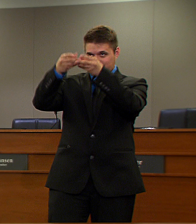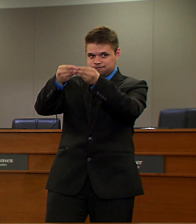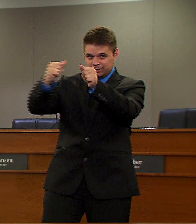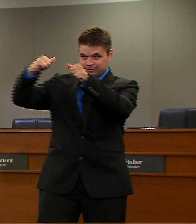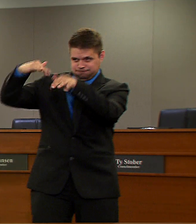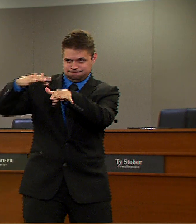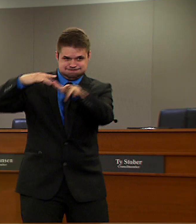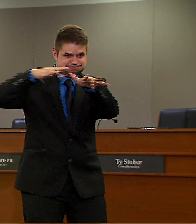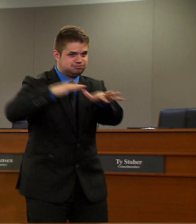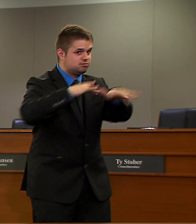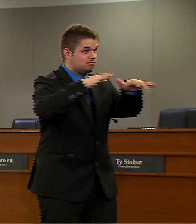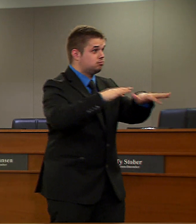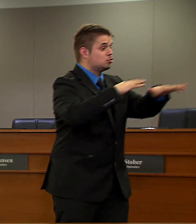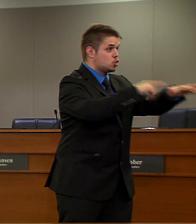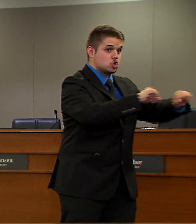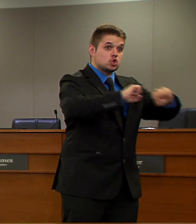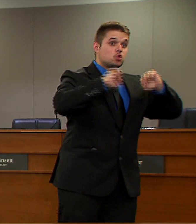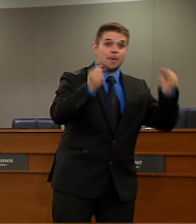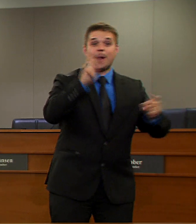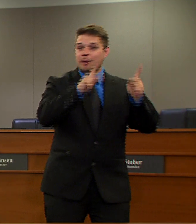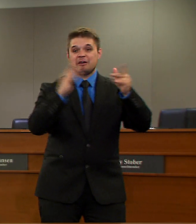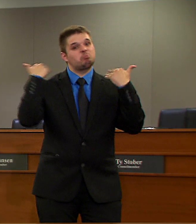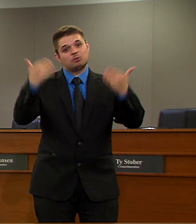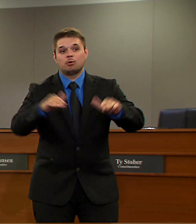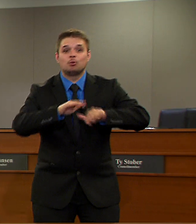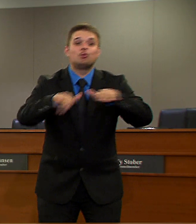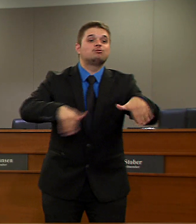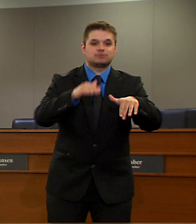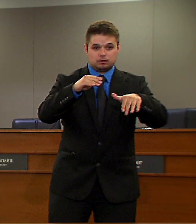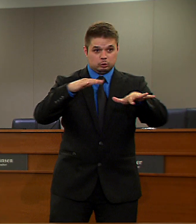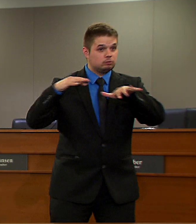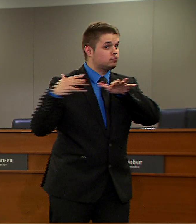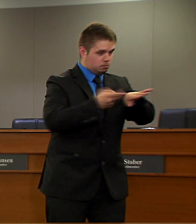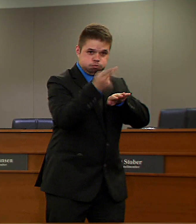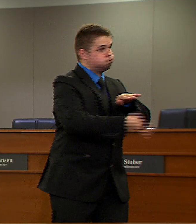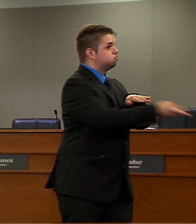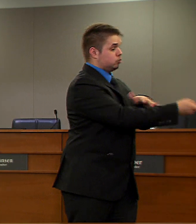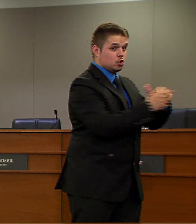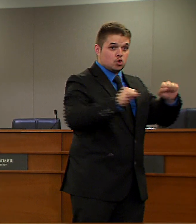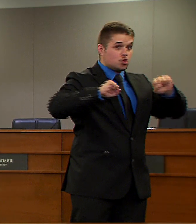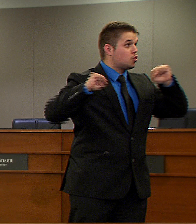Our lakes and rivers in Southwest Washington are still cold enough to shock and